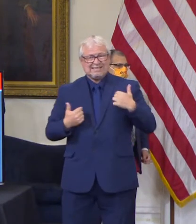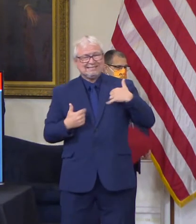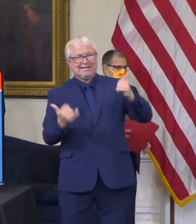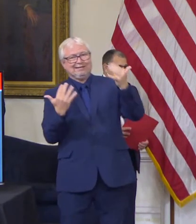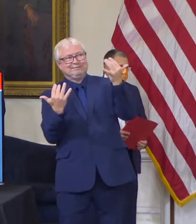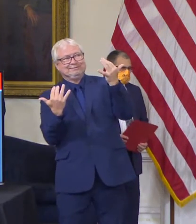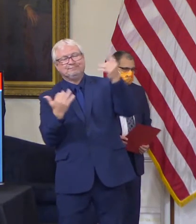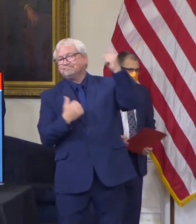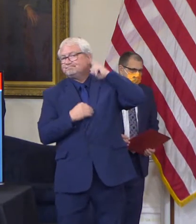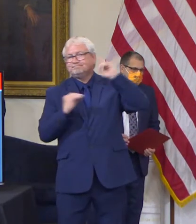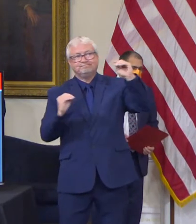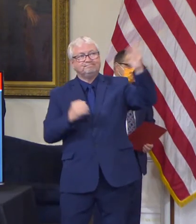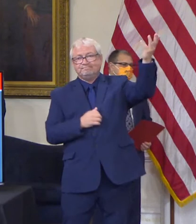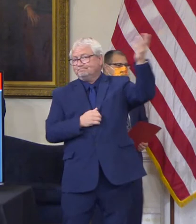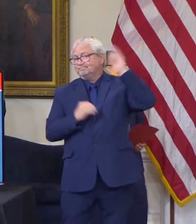FDA showing that its vaccine is safe and effective for children.